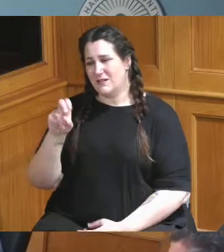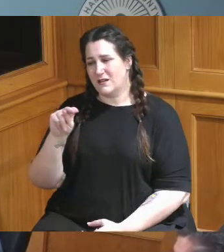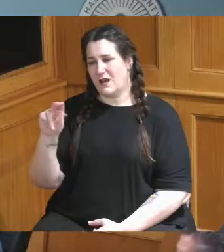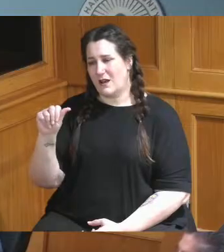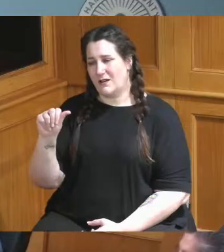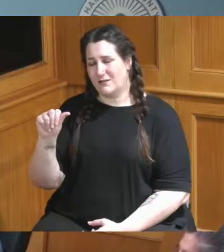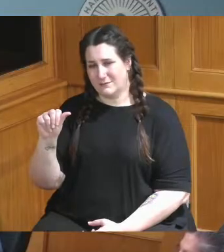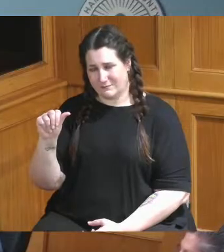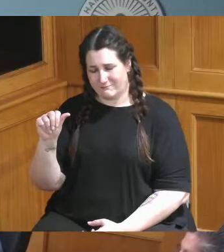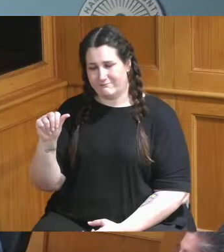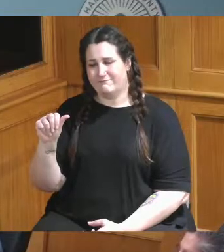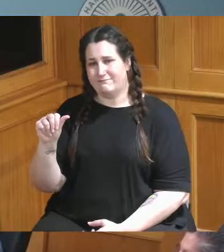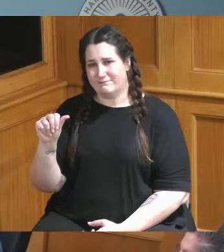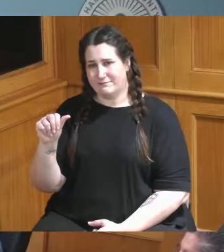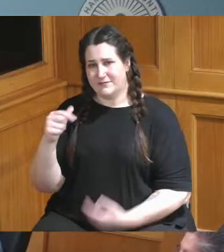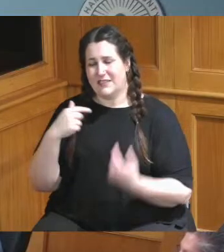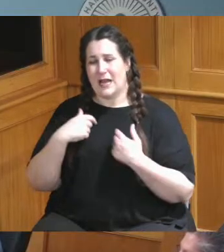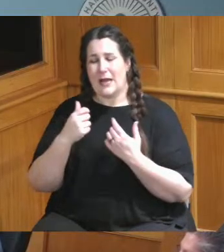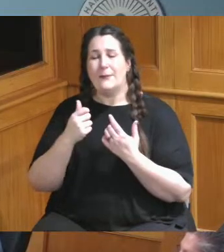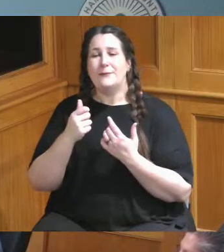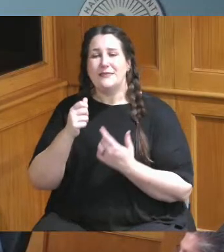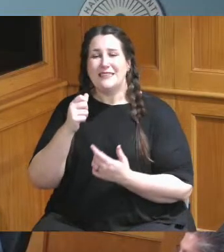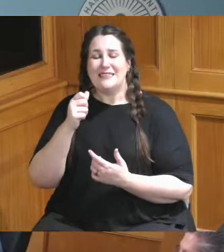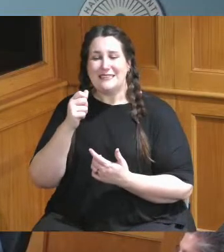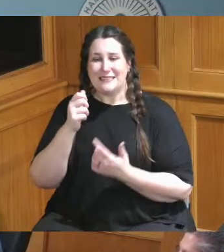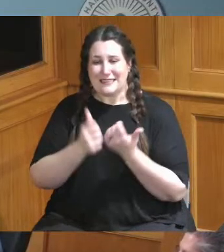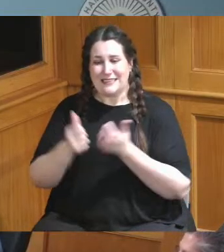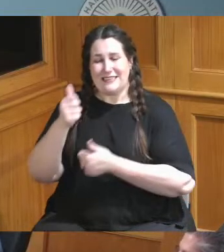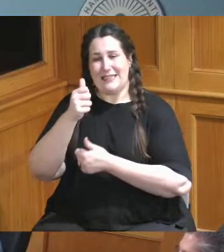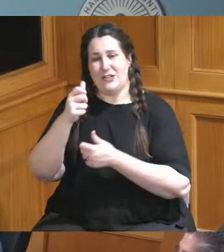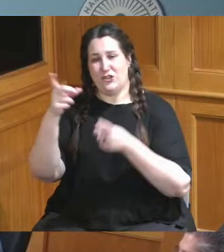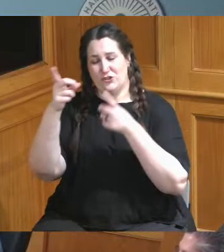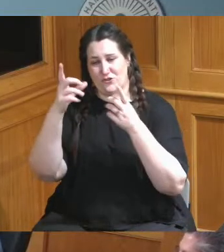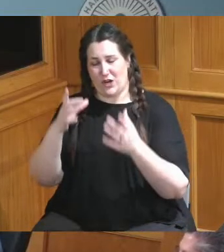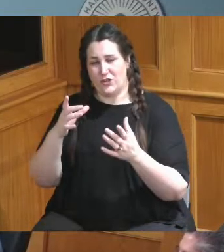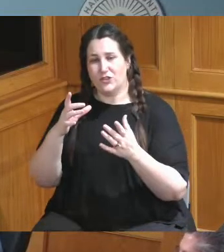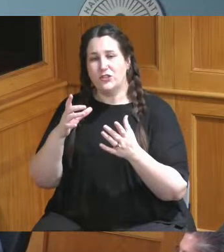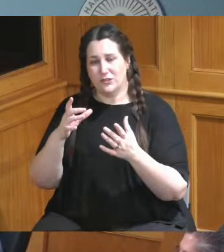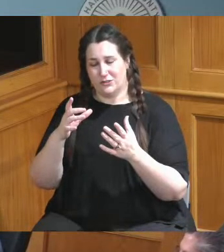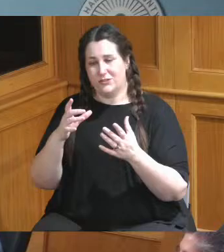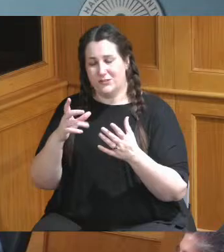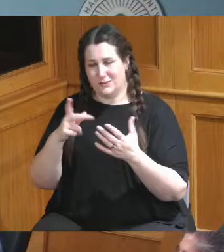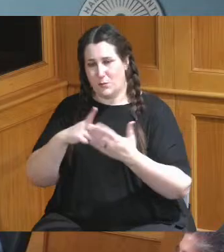serve as the Senior Director of Systems Programs overseeing our prevention programming. While I